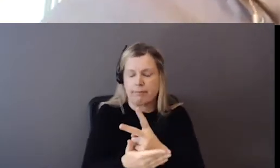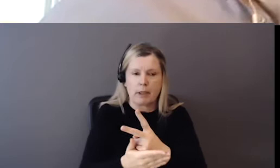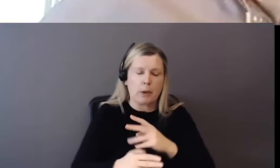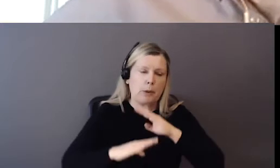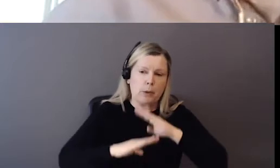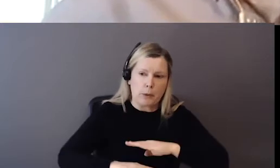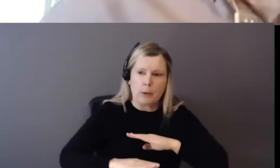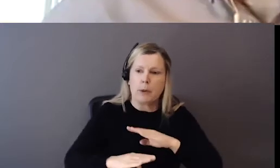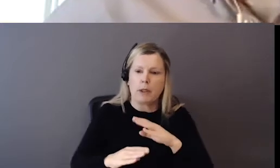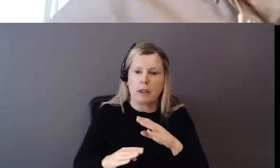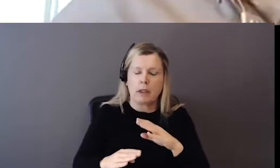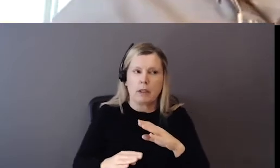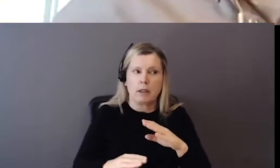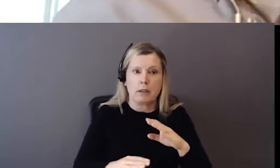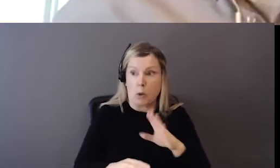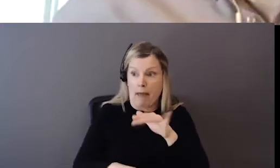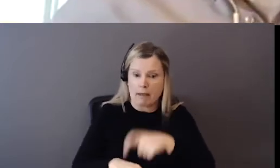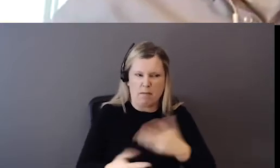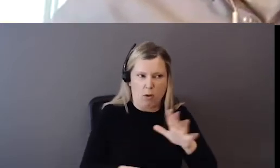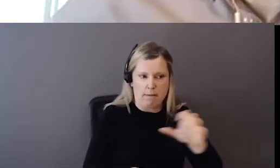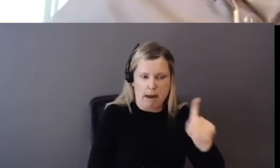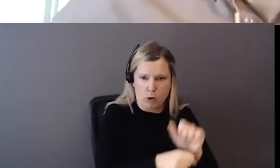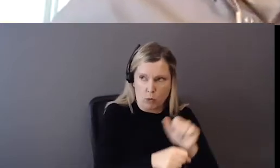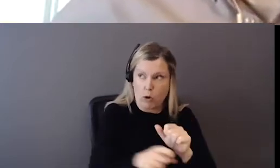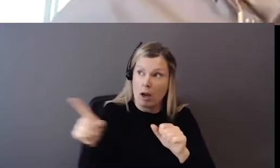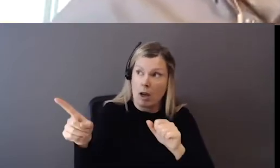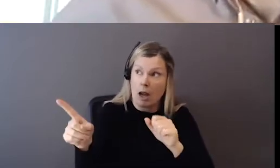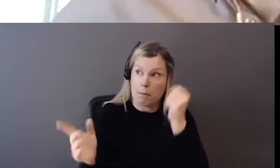approved, so I was back at work at that time, the day after it was approved, I did get a call